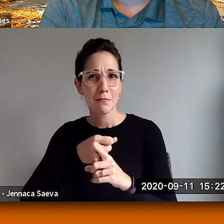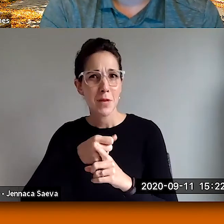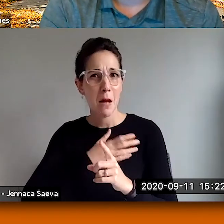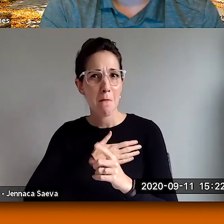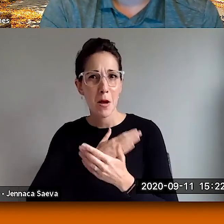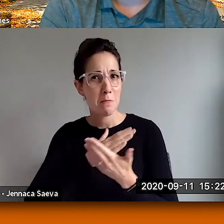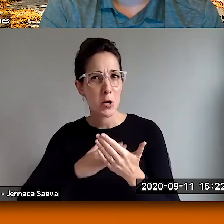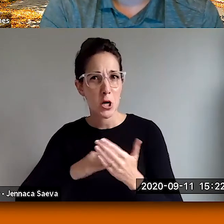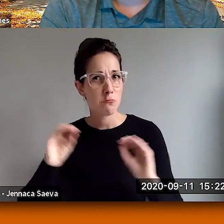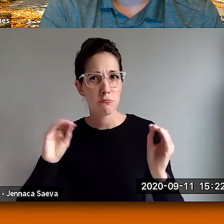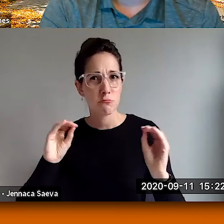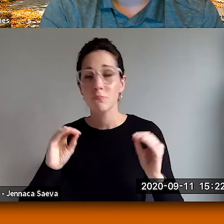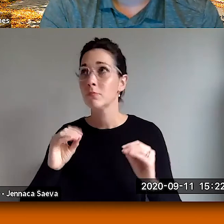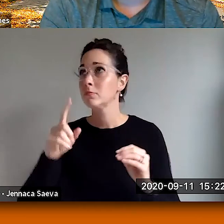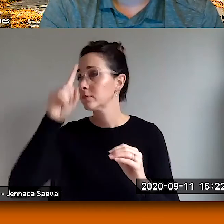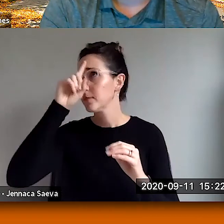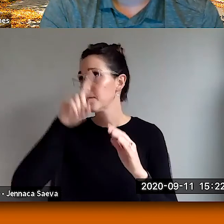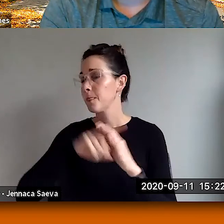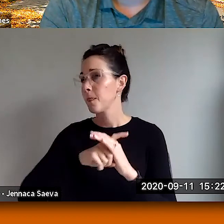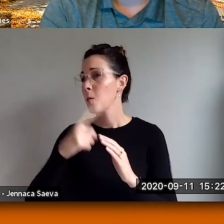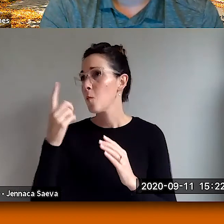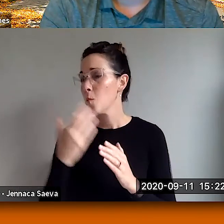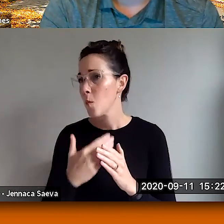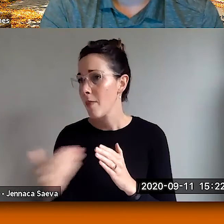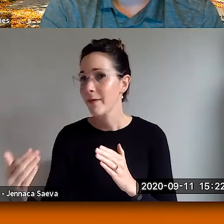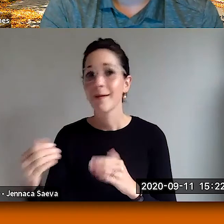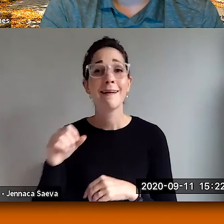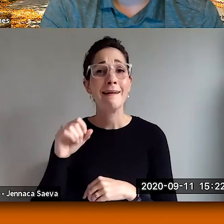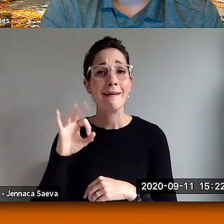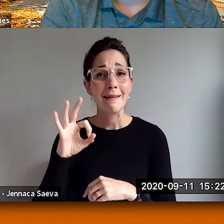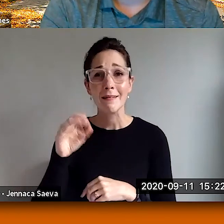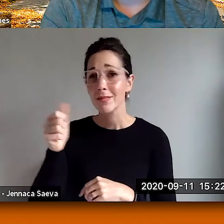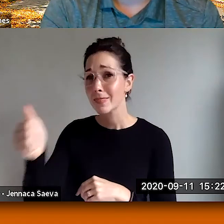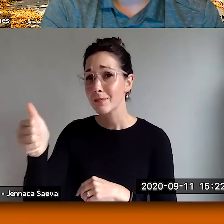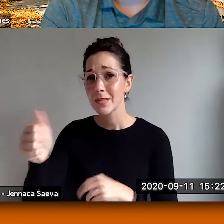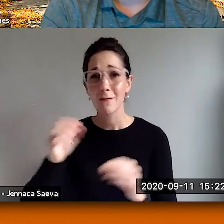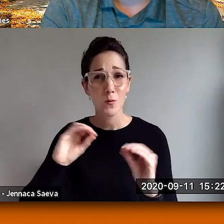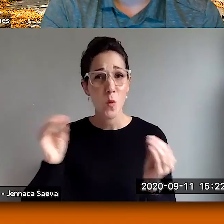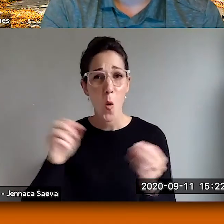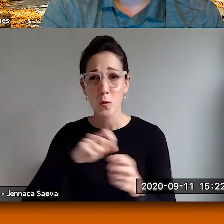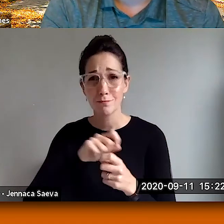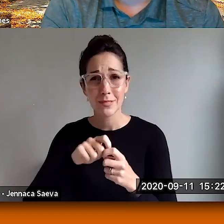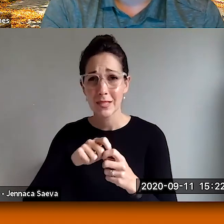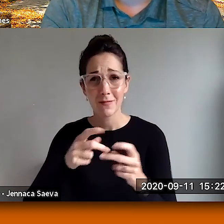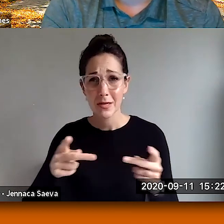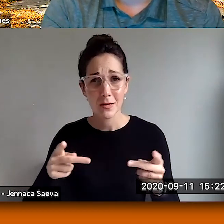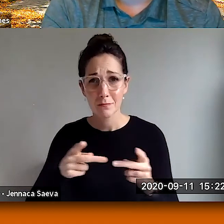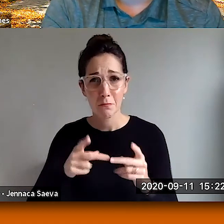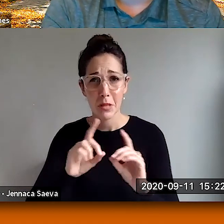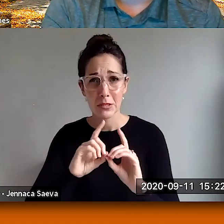The only thing I can think of is if they don't have a specific department for sponsored research services